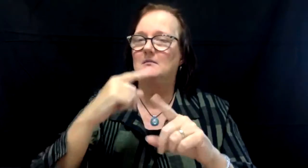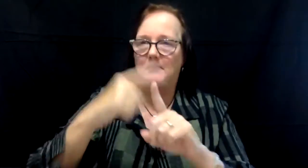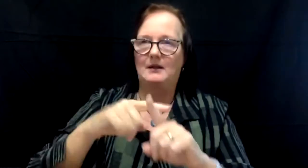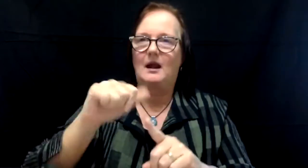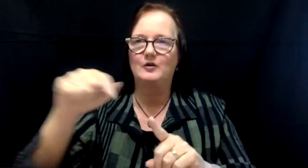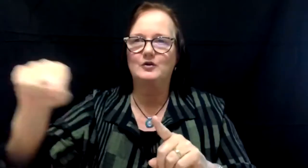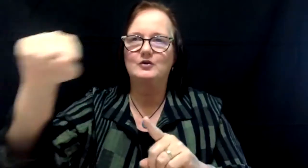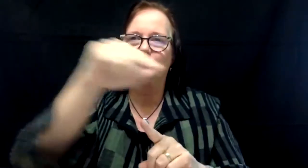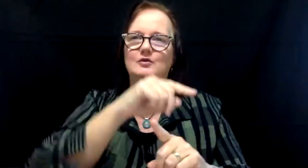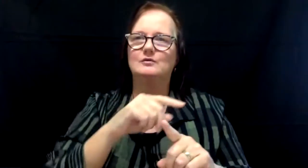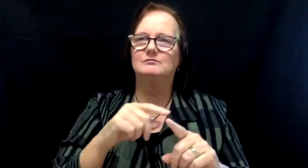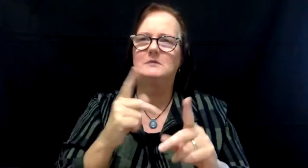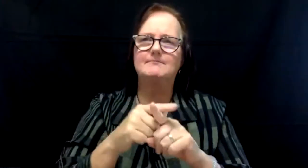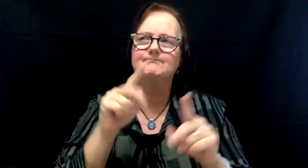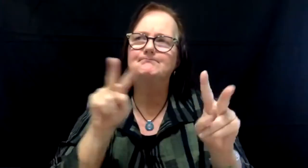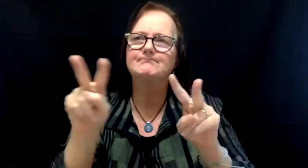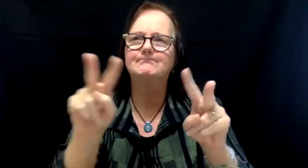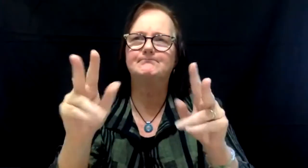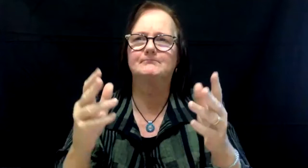There's more others as well, keep an eye out for them.